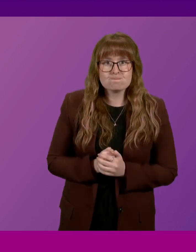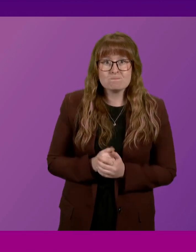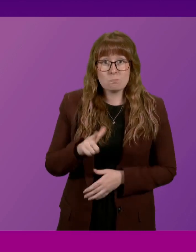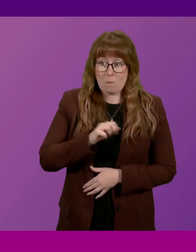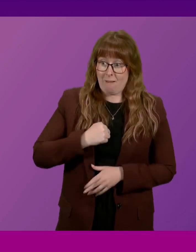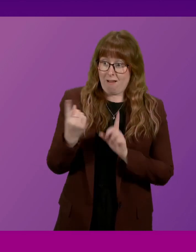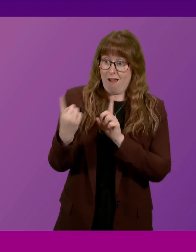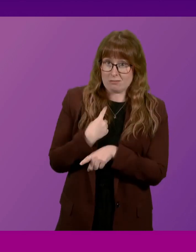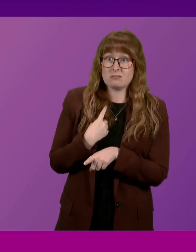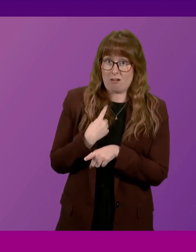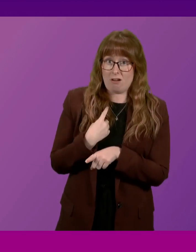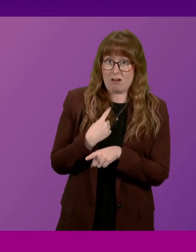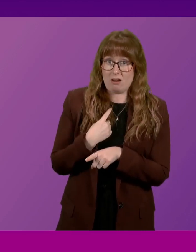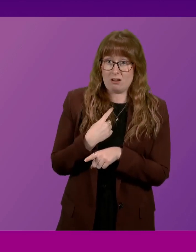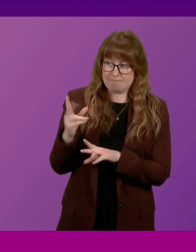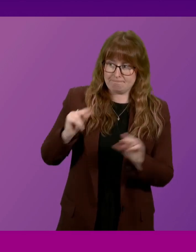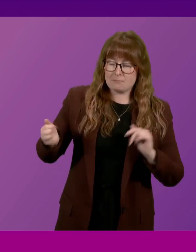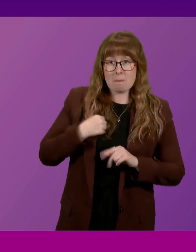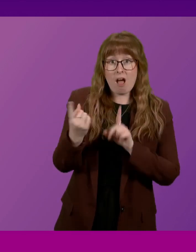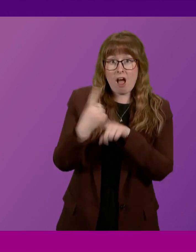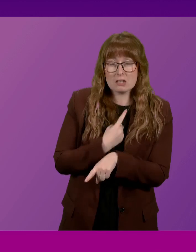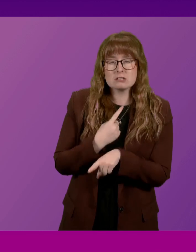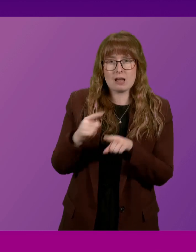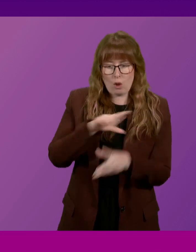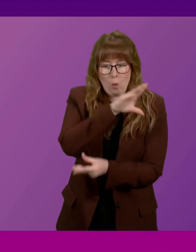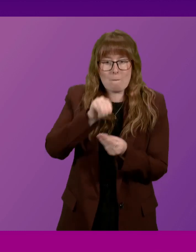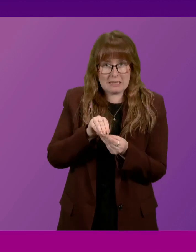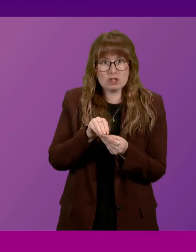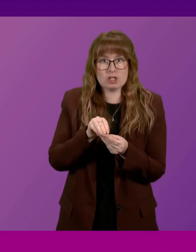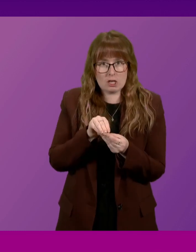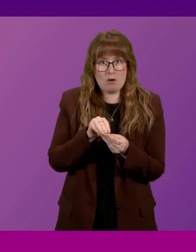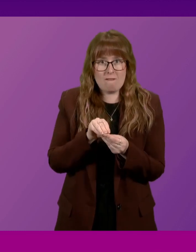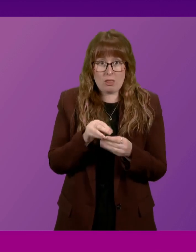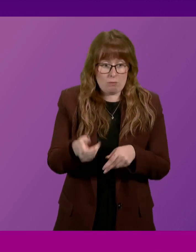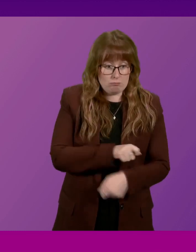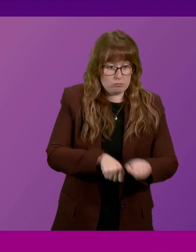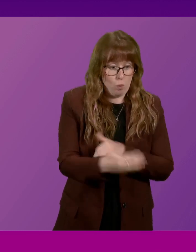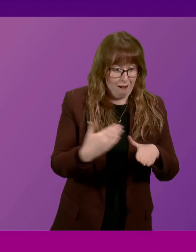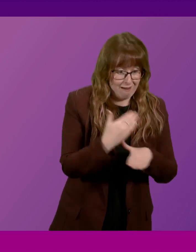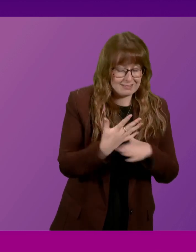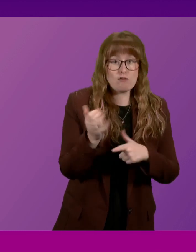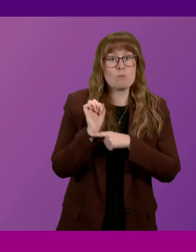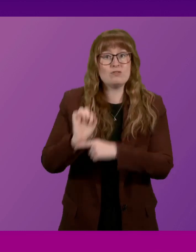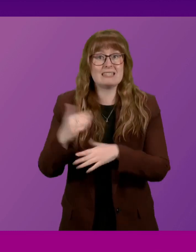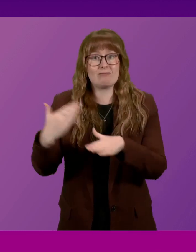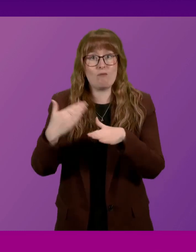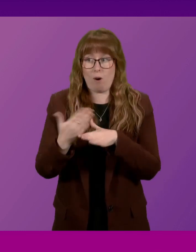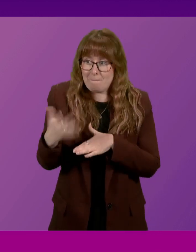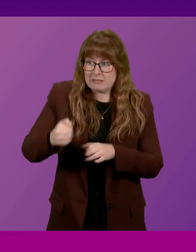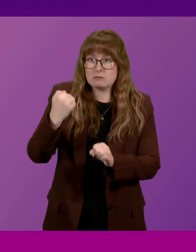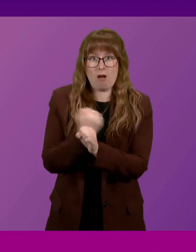in which I have set out that a combination of proactive and preventative work is undertaken by